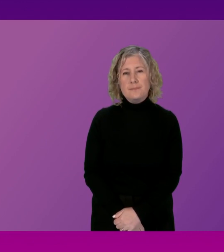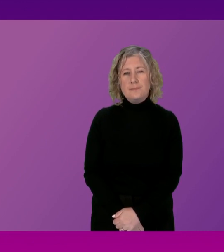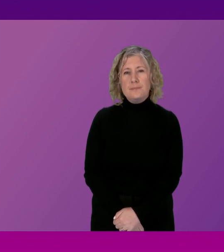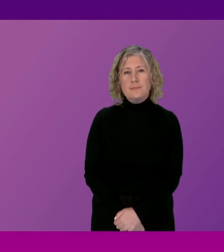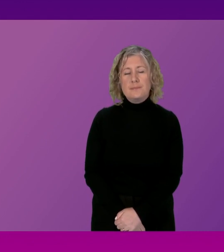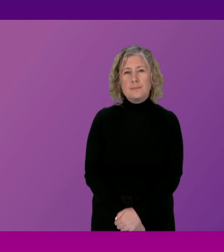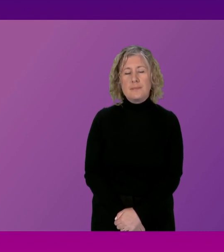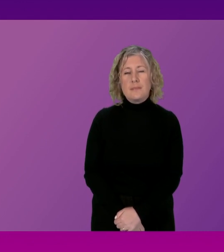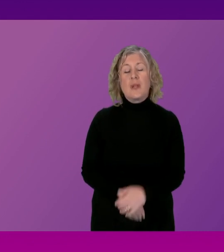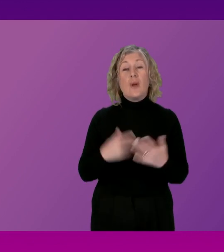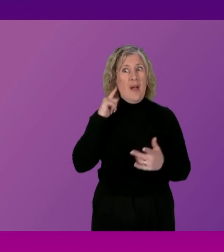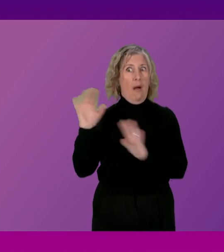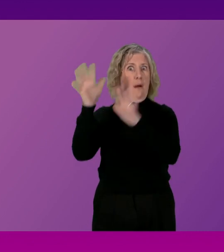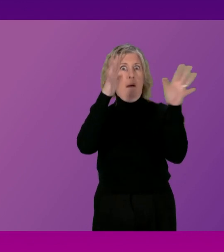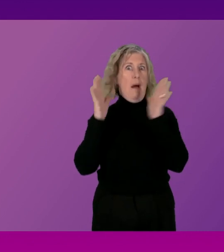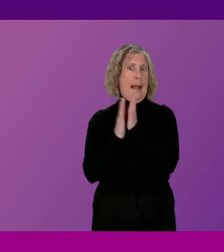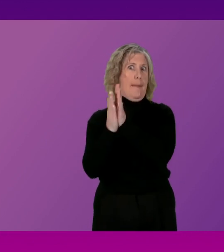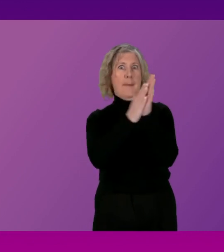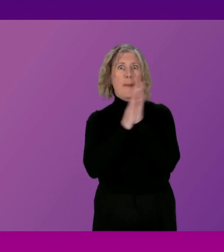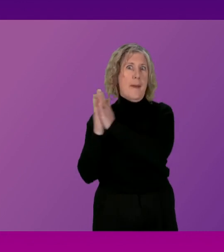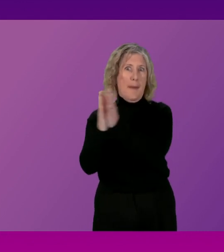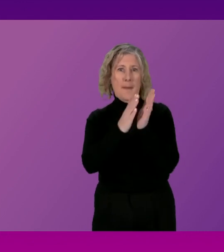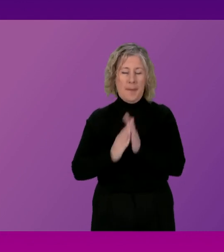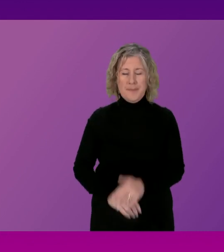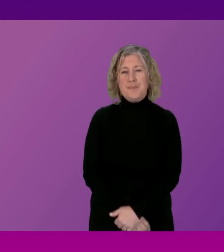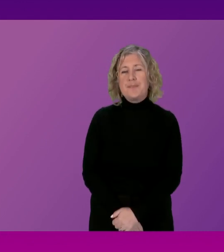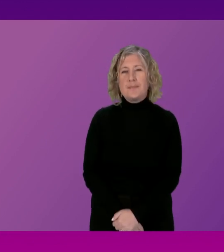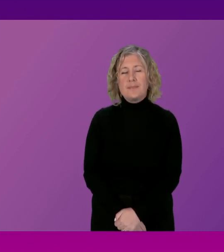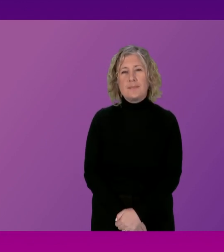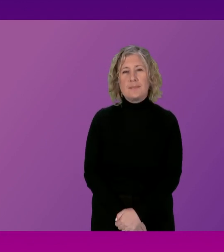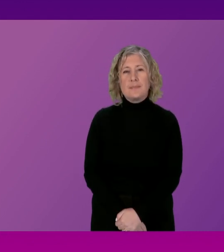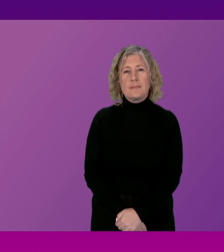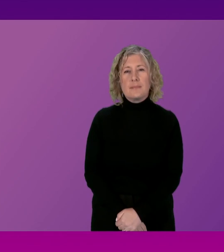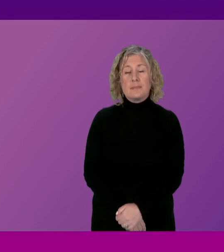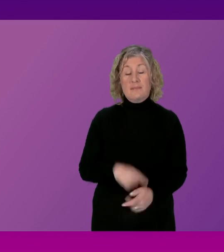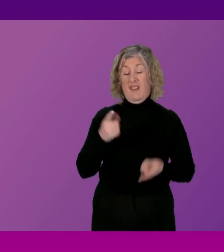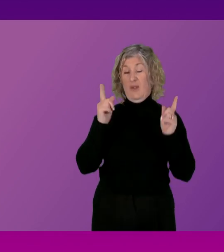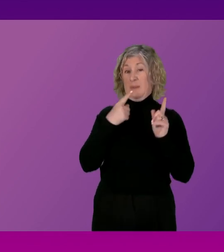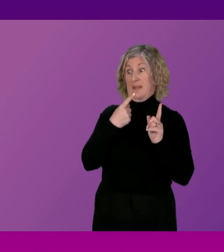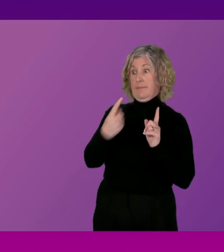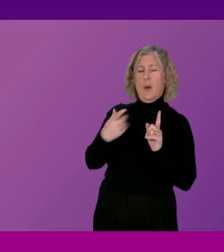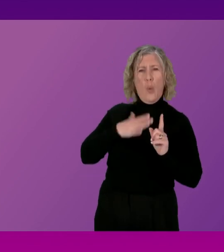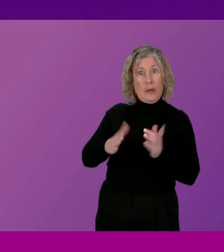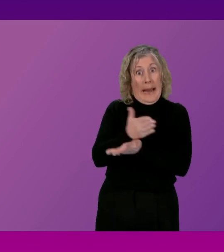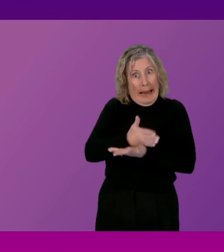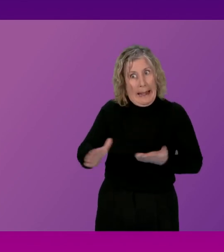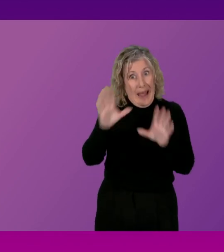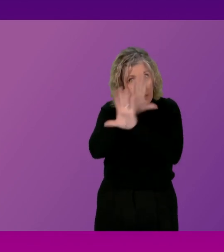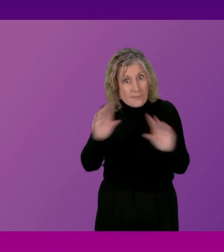place. Let me be absolutely clear, because this is such an important issue—